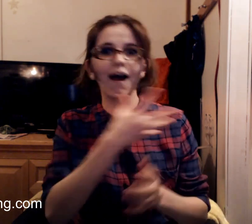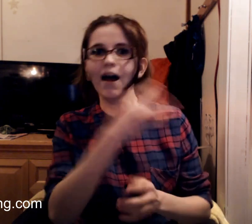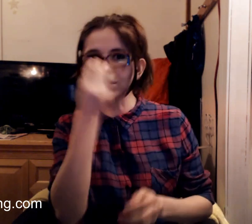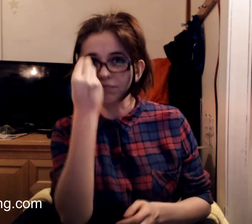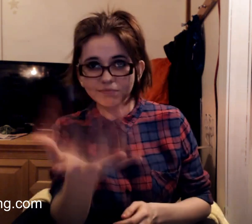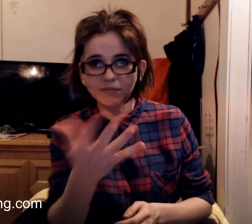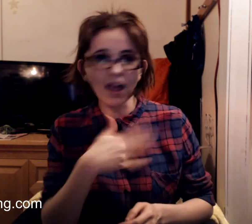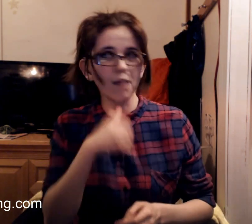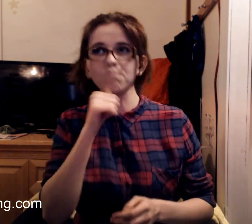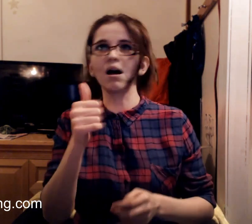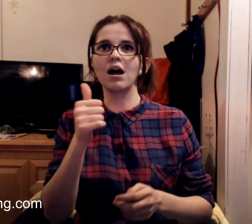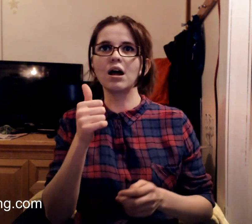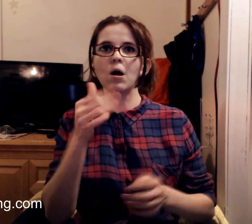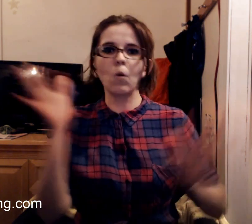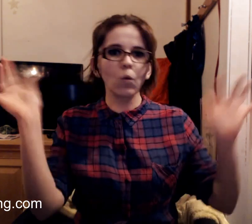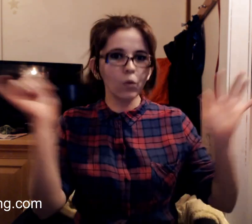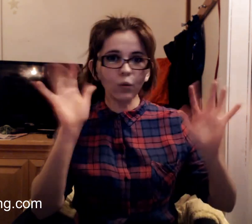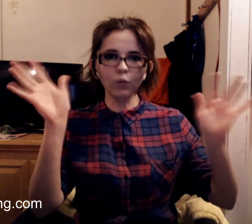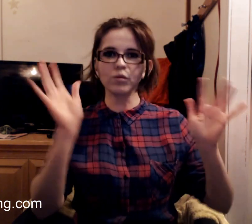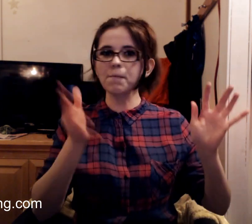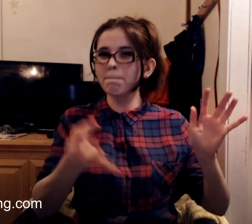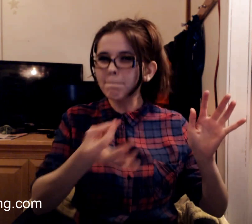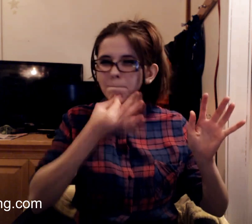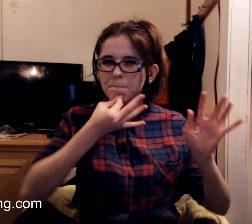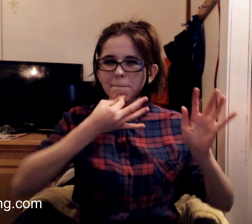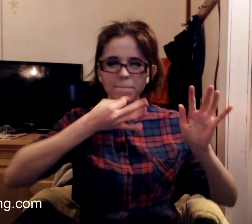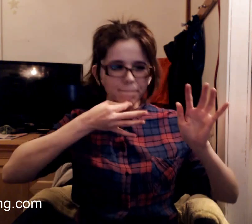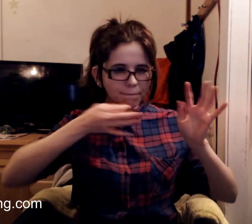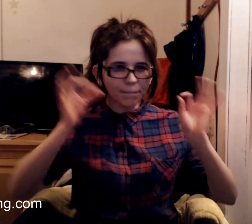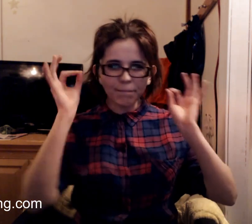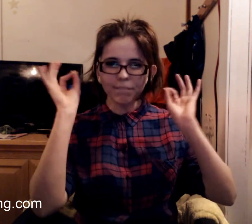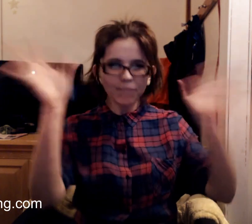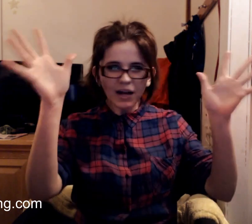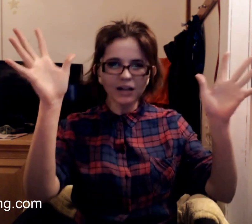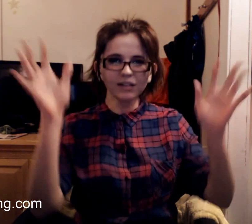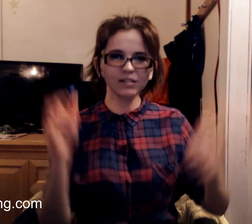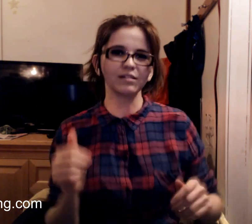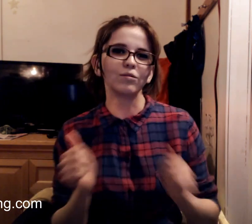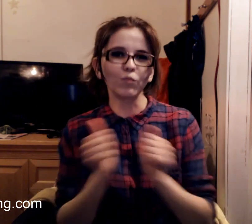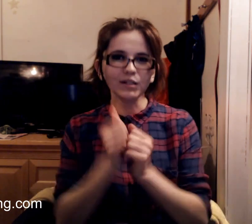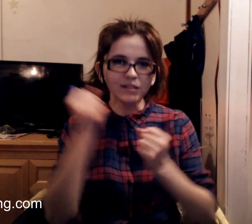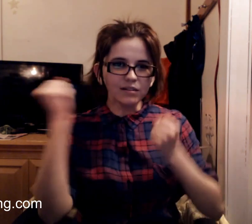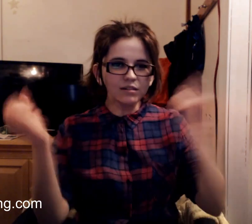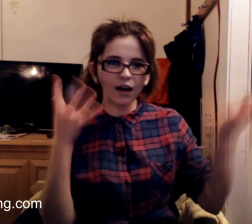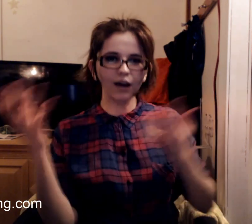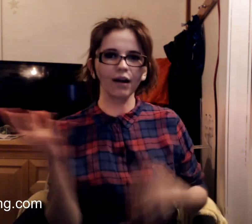and FYI, I'm not an expert in ASL,